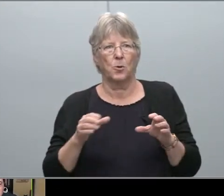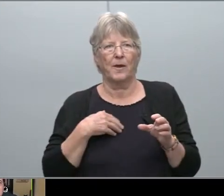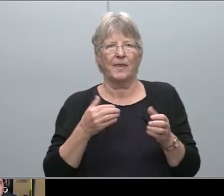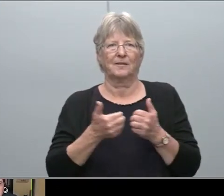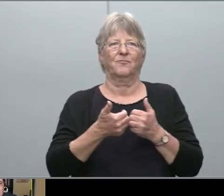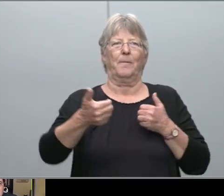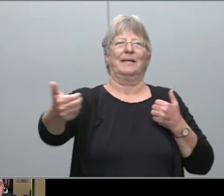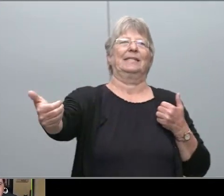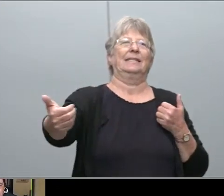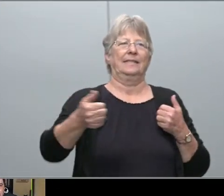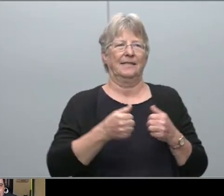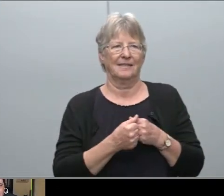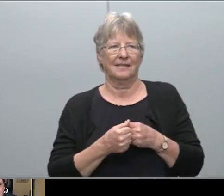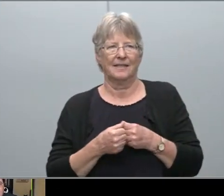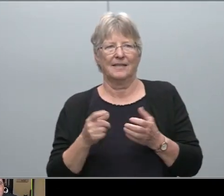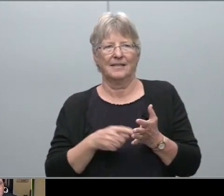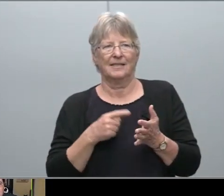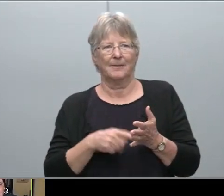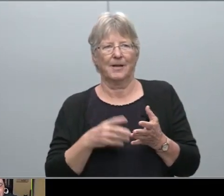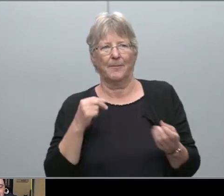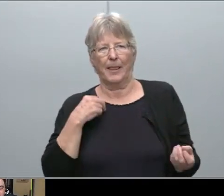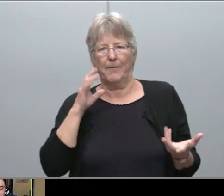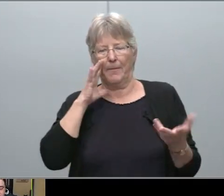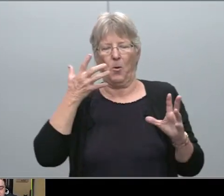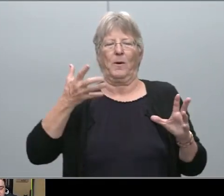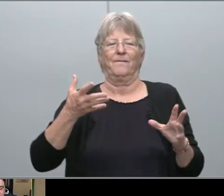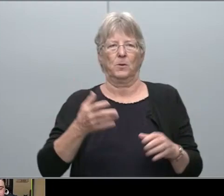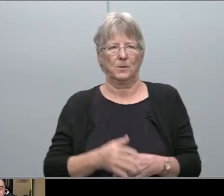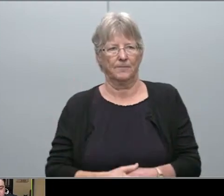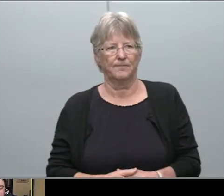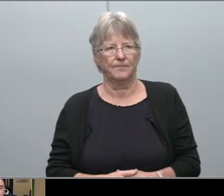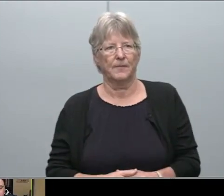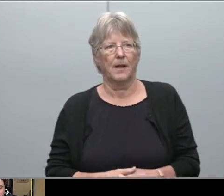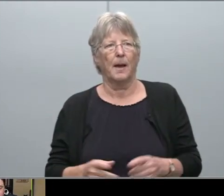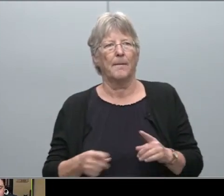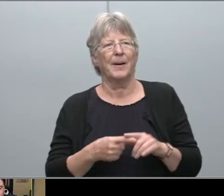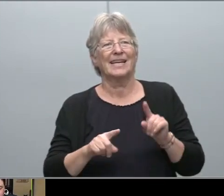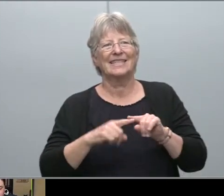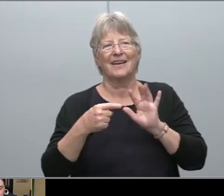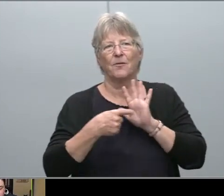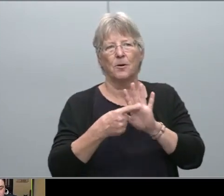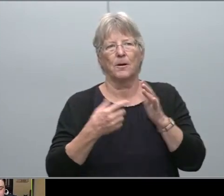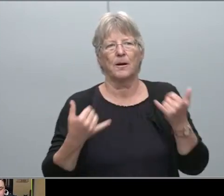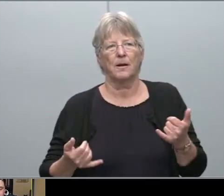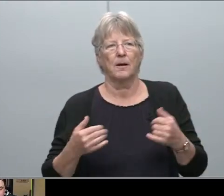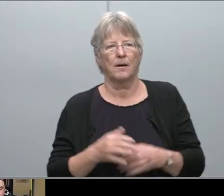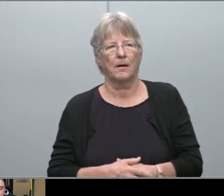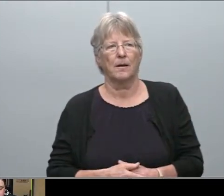that are at your school sites. And our school sites across the LBUSD are support hubs in many ways.